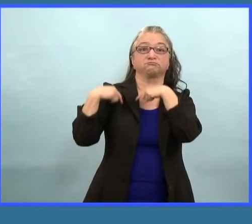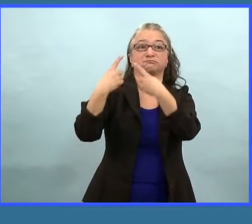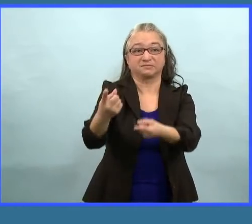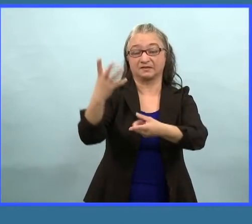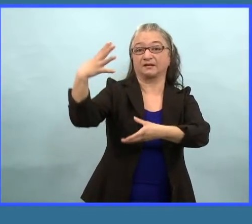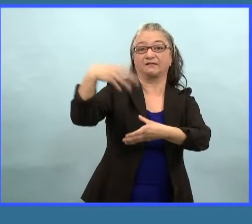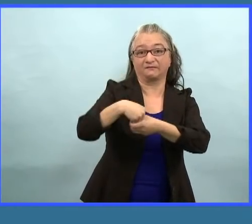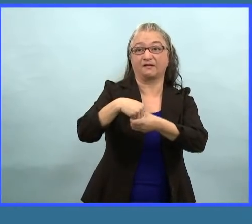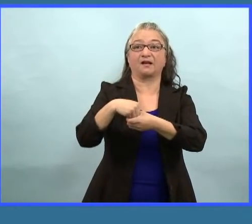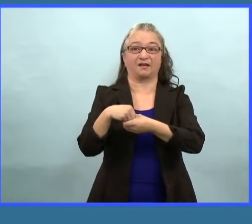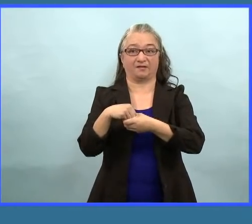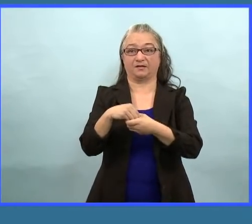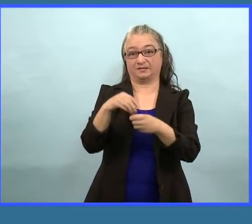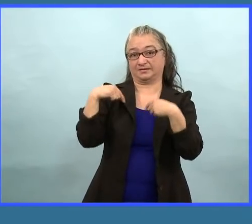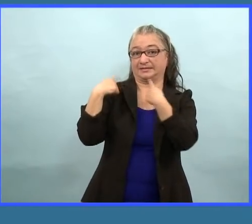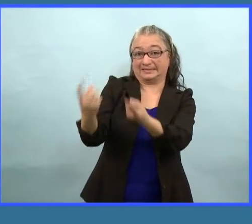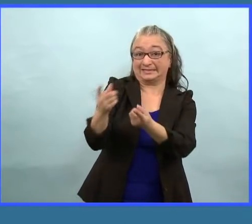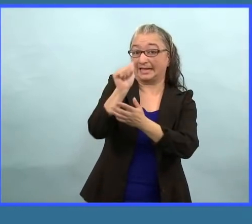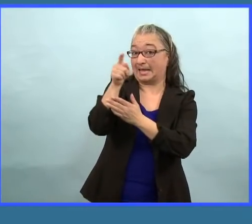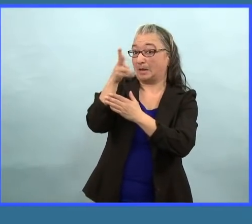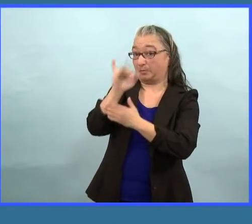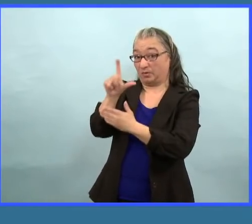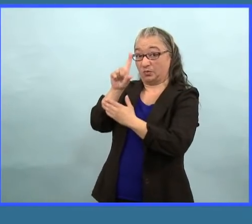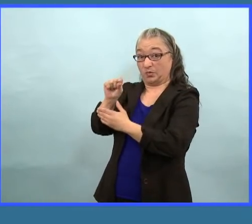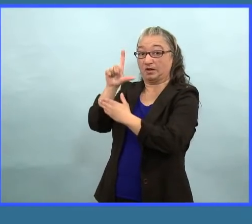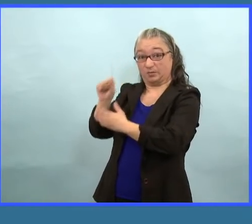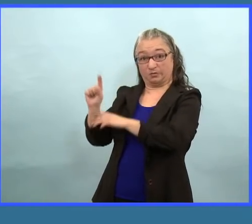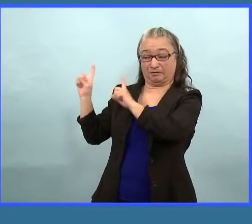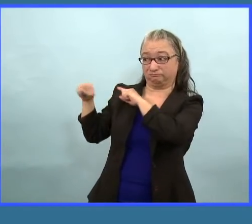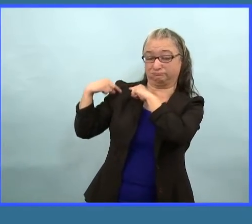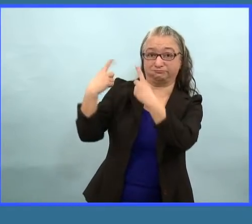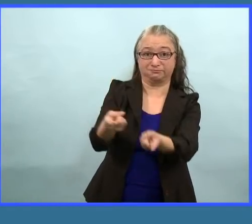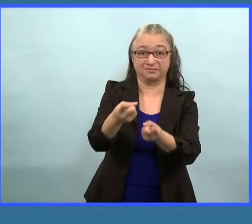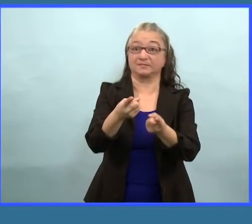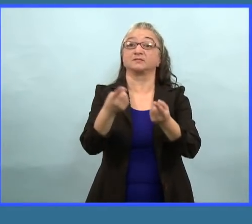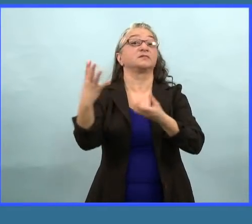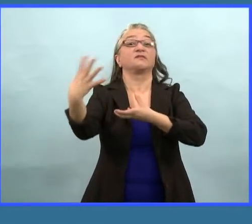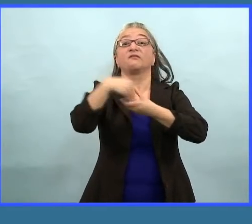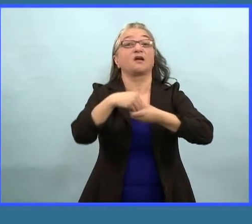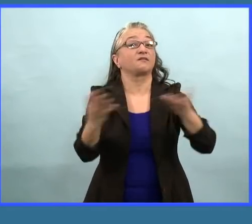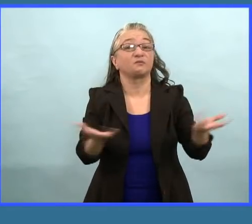contributes to the analysis on the recommendations if we could go to the next slide please